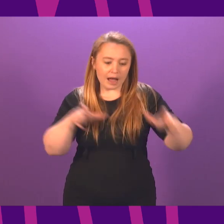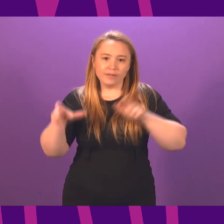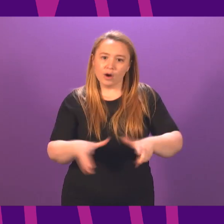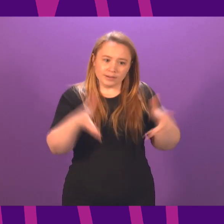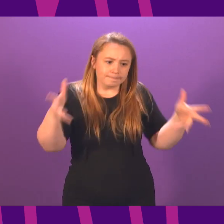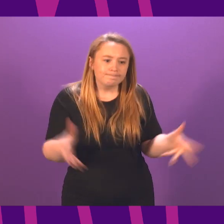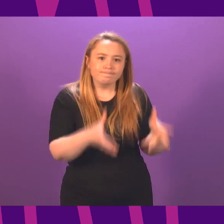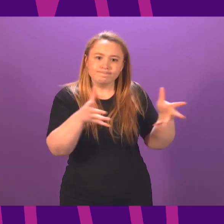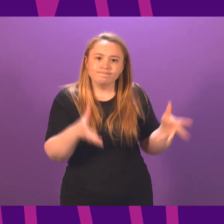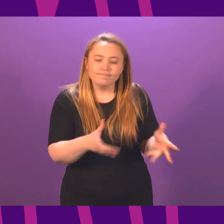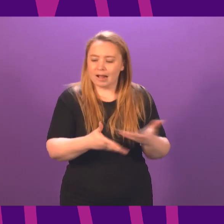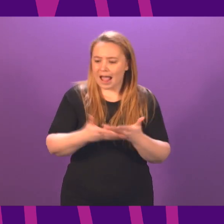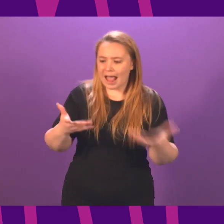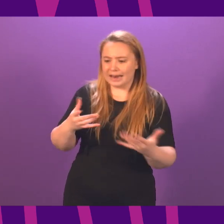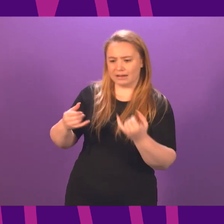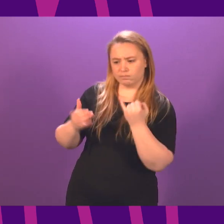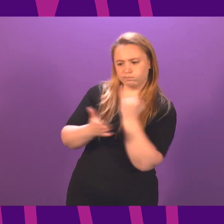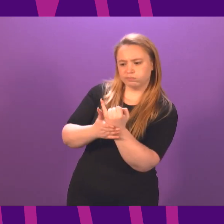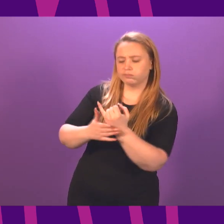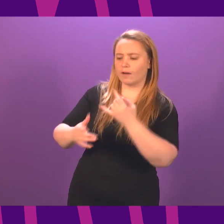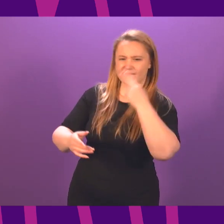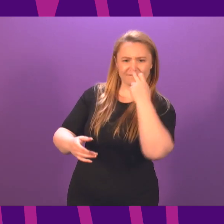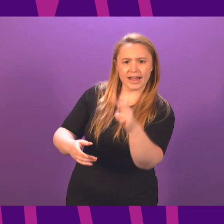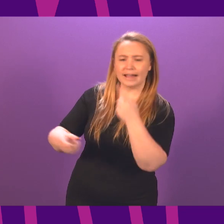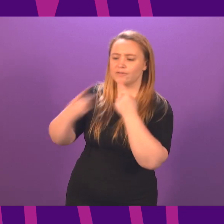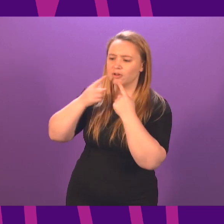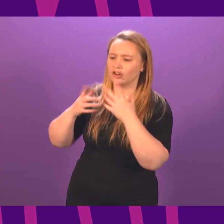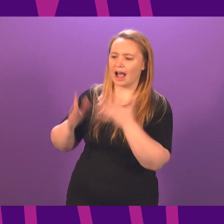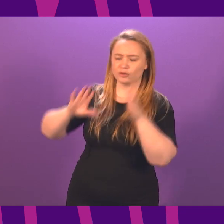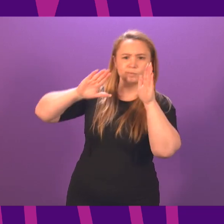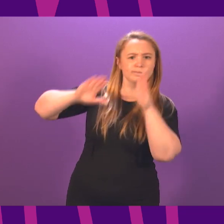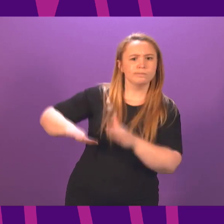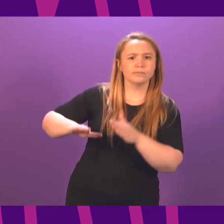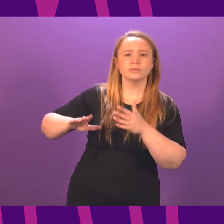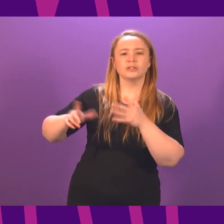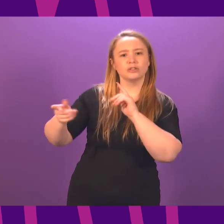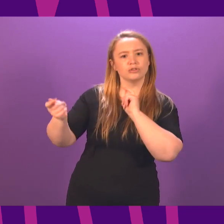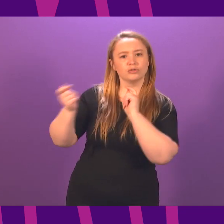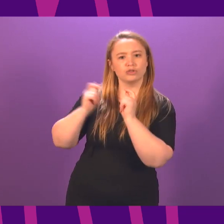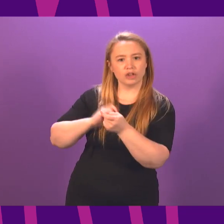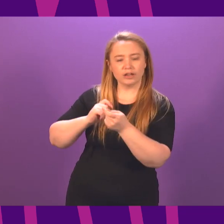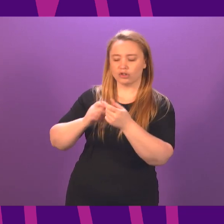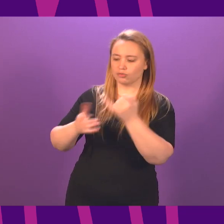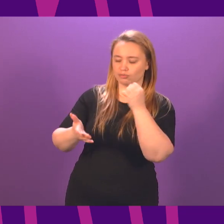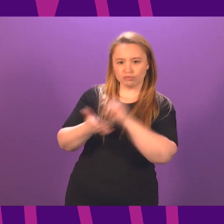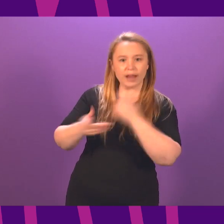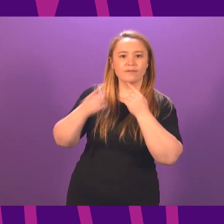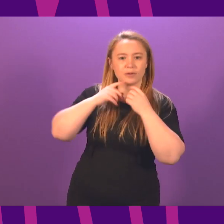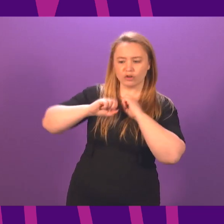anything that threatens to hamper progress. That is particularly important in ethnic minority